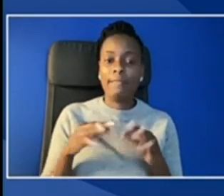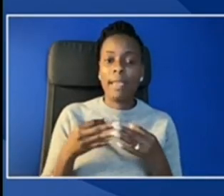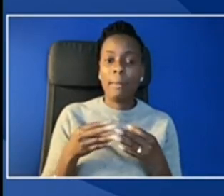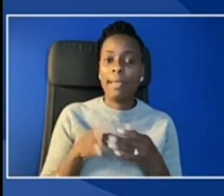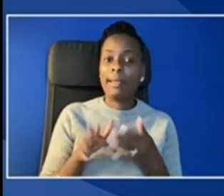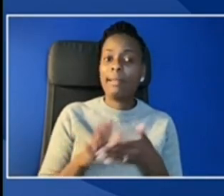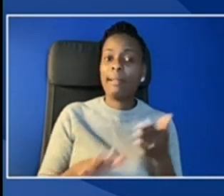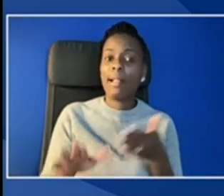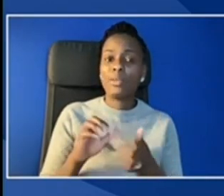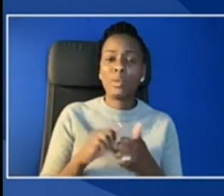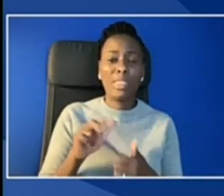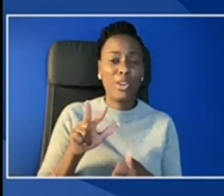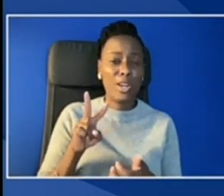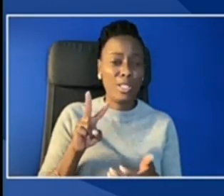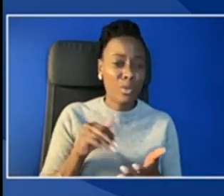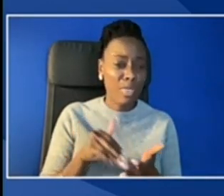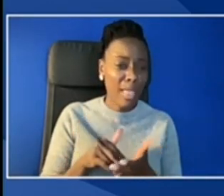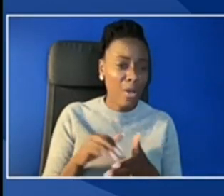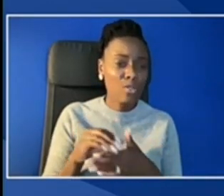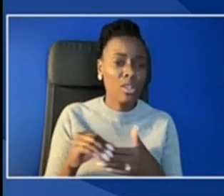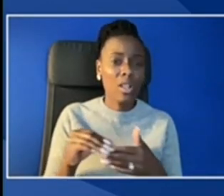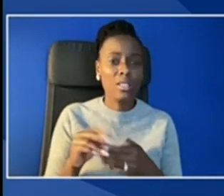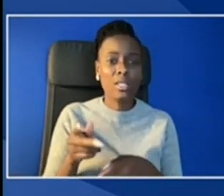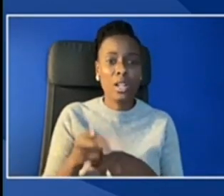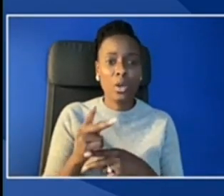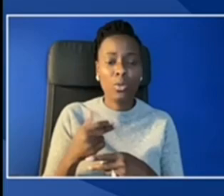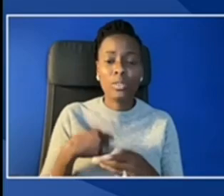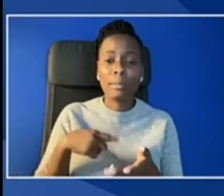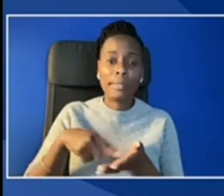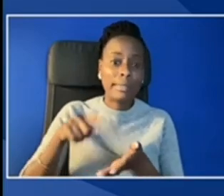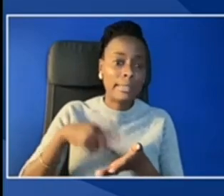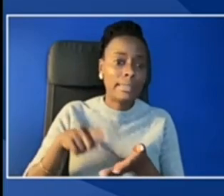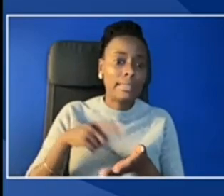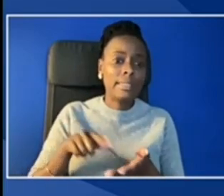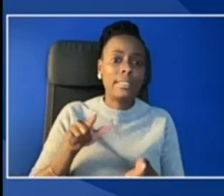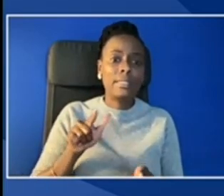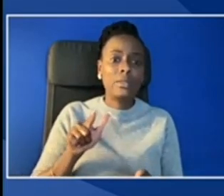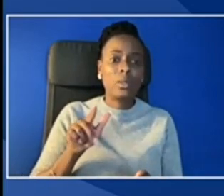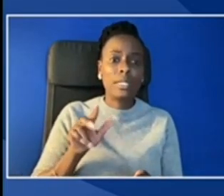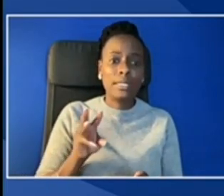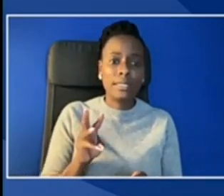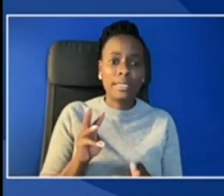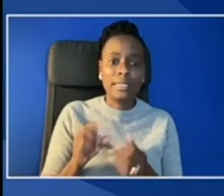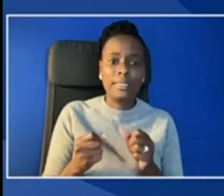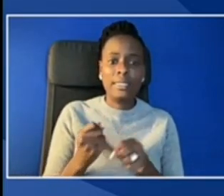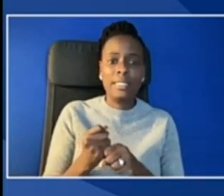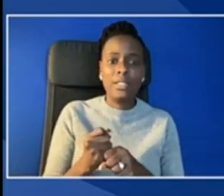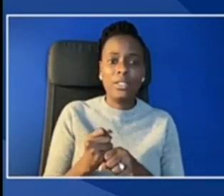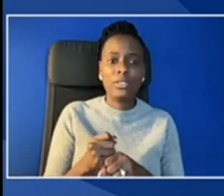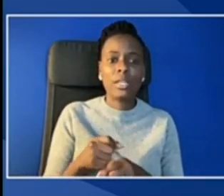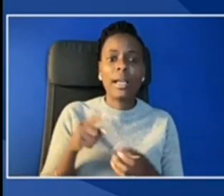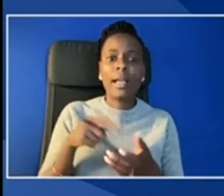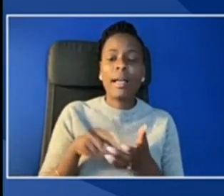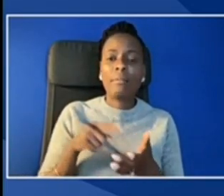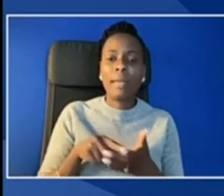years and I have paid over $68,000, and yet now I still owe 50,000.